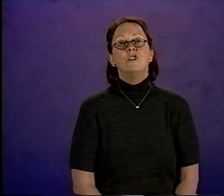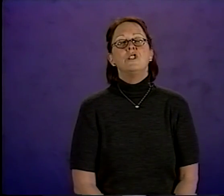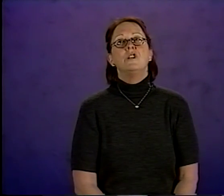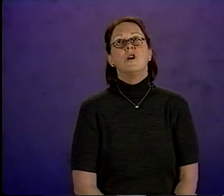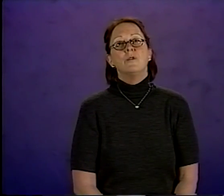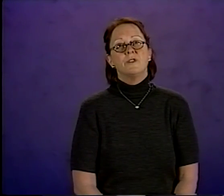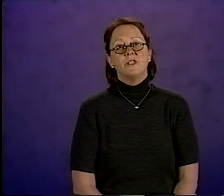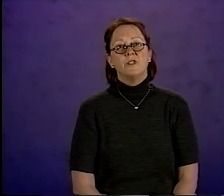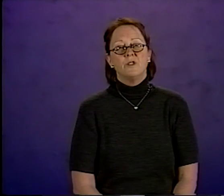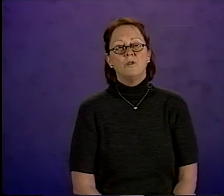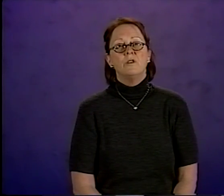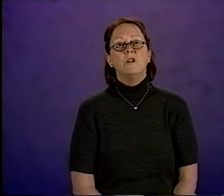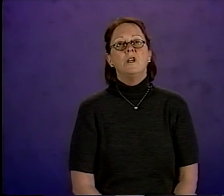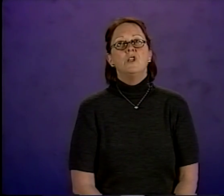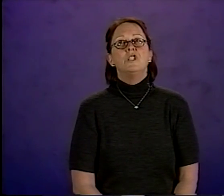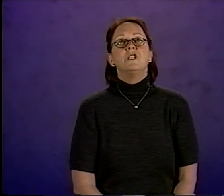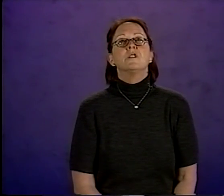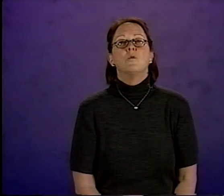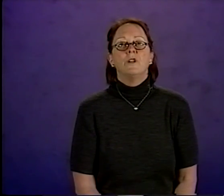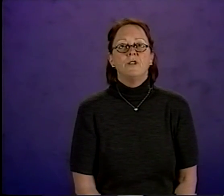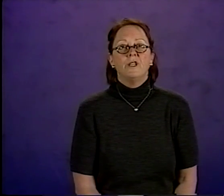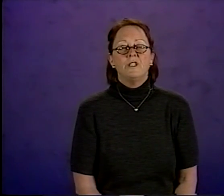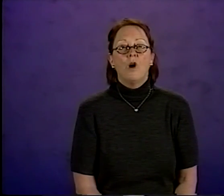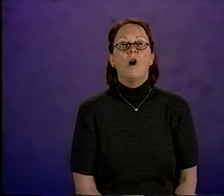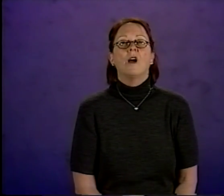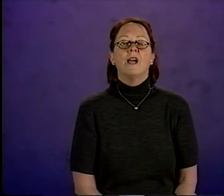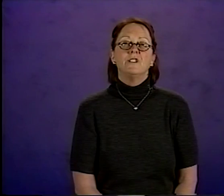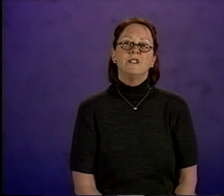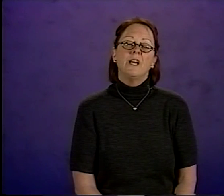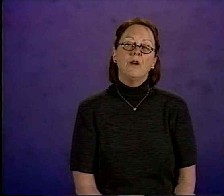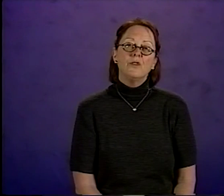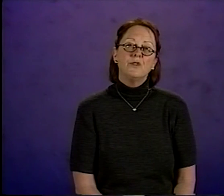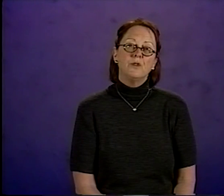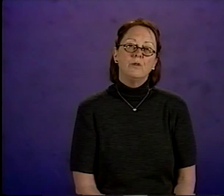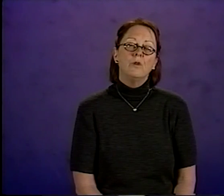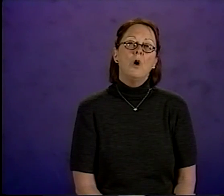she knows the student. She's the one to talk and to tell the student